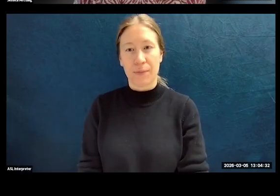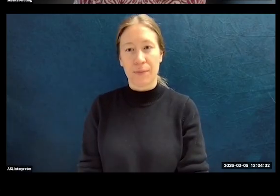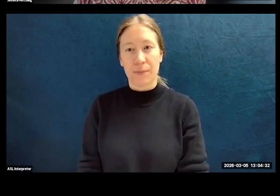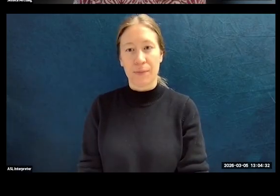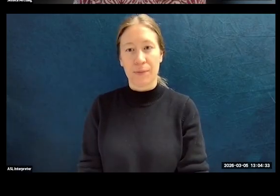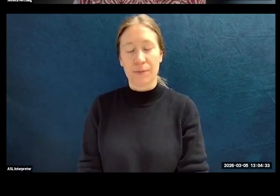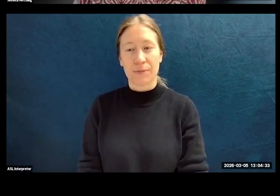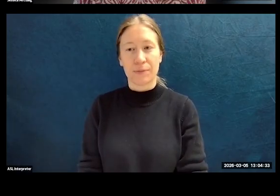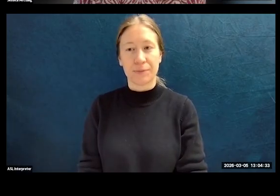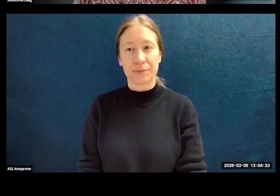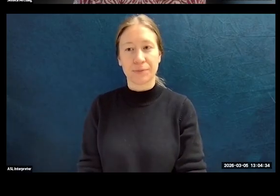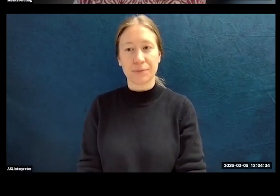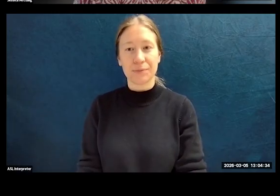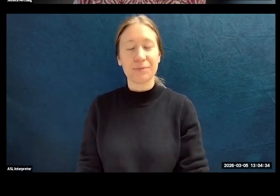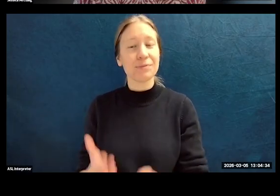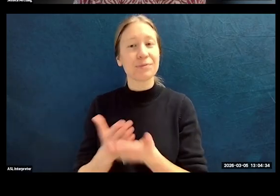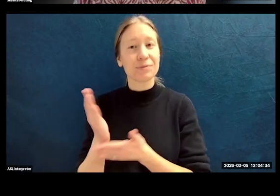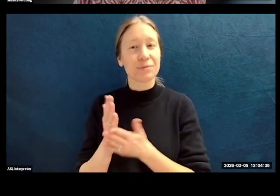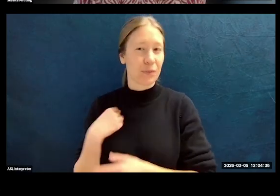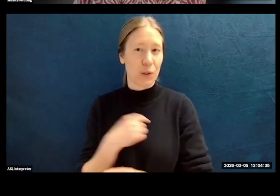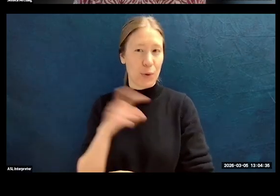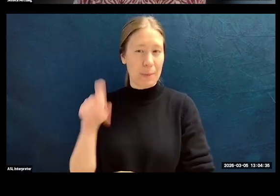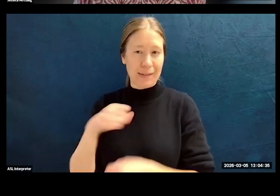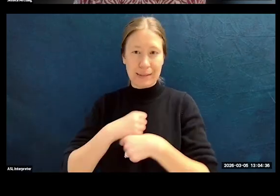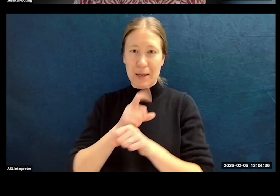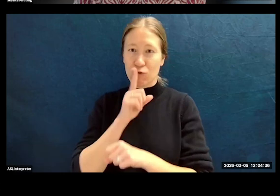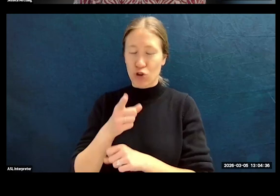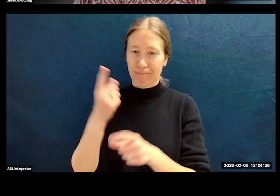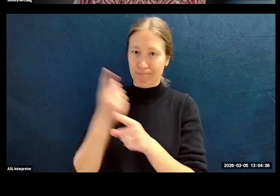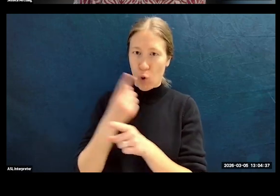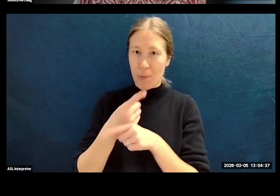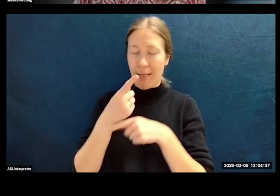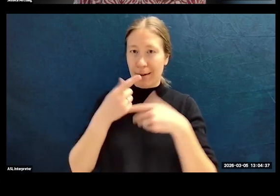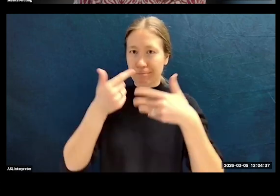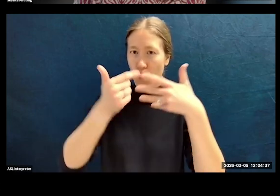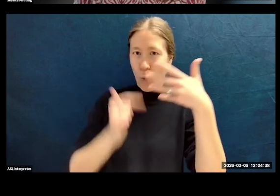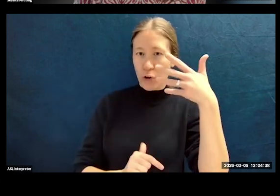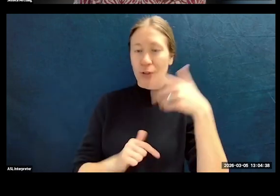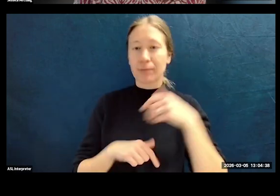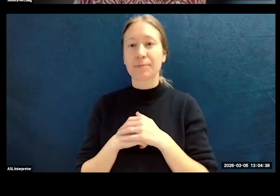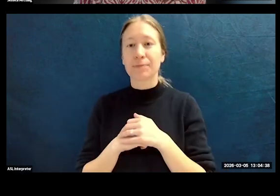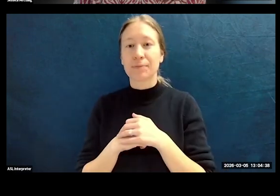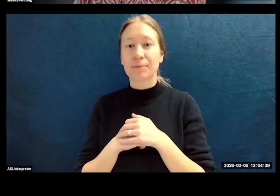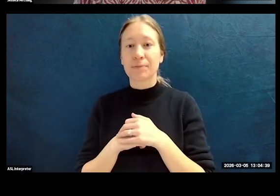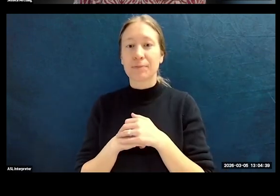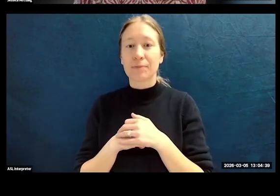All right, we need to make sure that these are properly nested, so, the reference tag should be nested under the table of contents item tag,